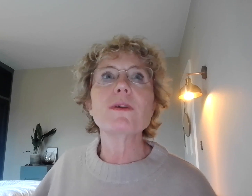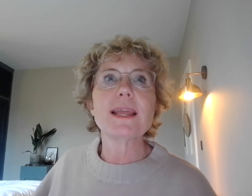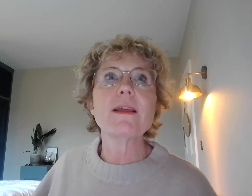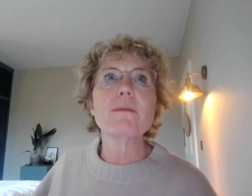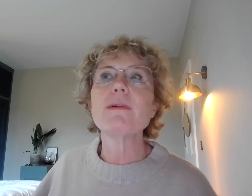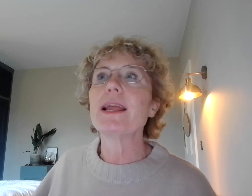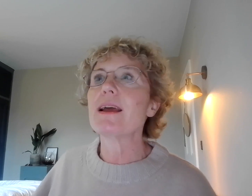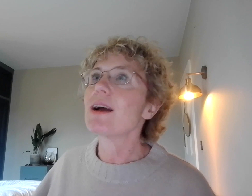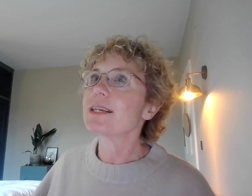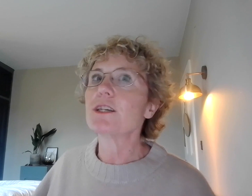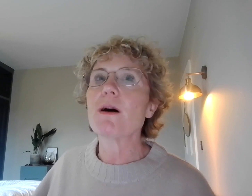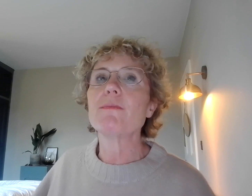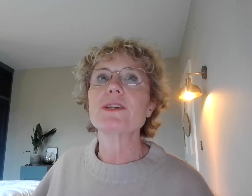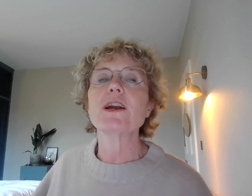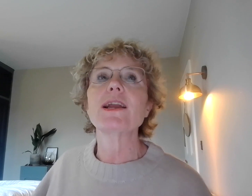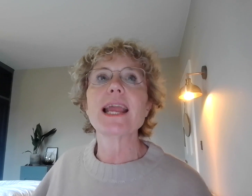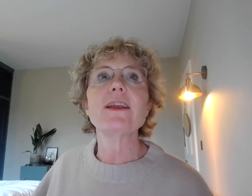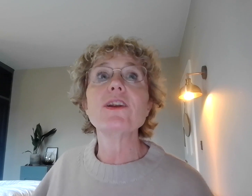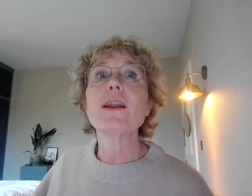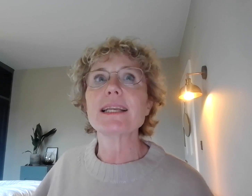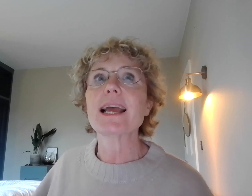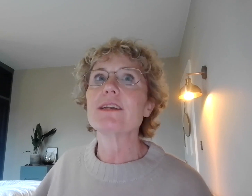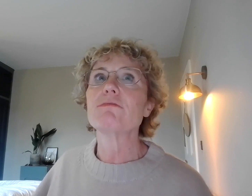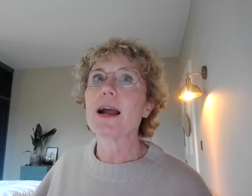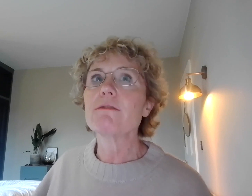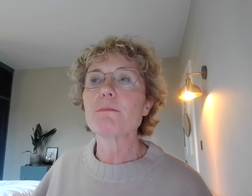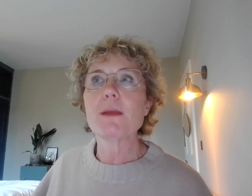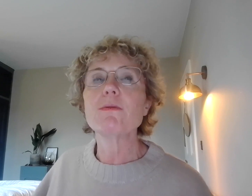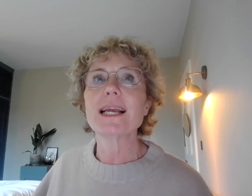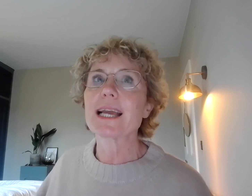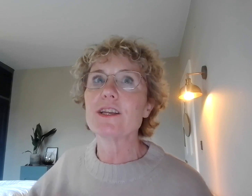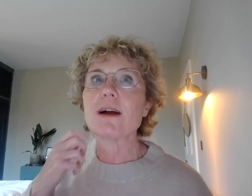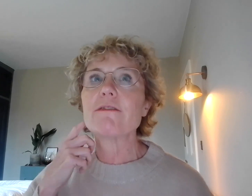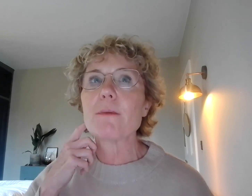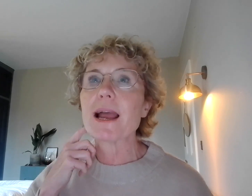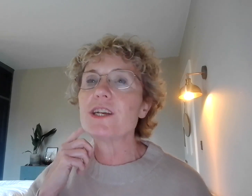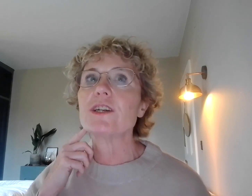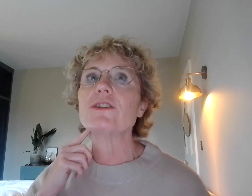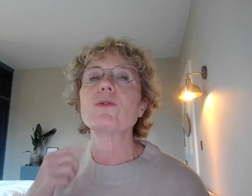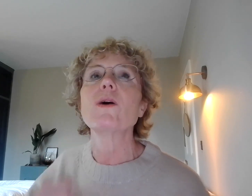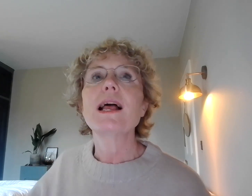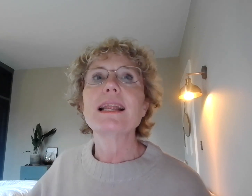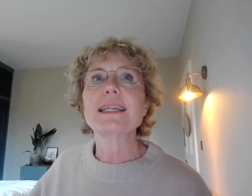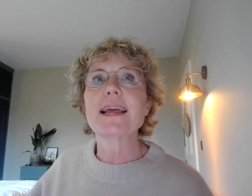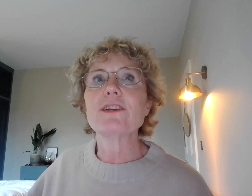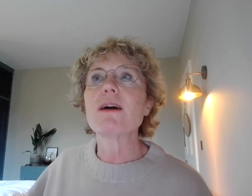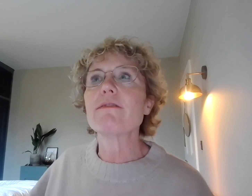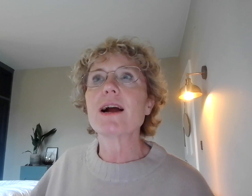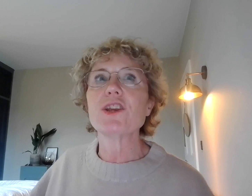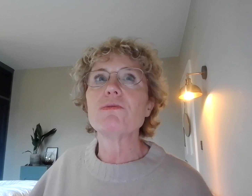within them in their access departments that are going, "Yeah, you know, let's get this right for people, let's get this right for our patients, or let's get this right for our